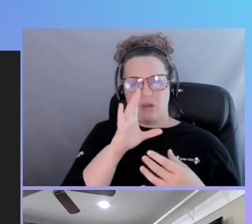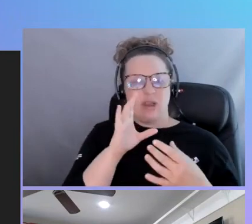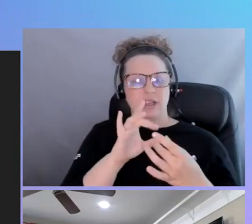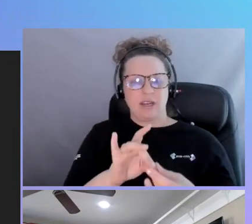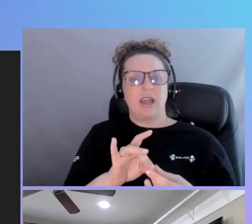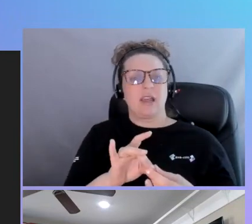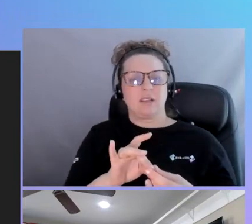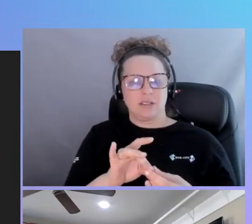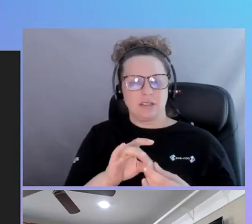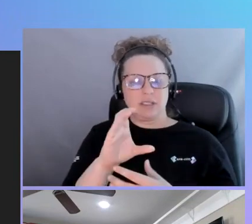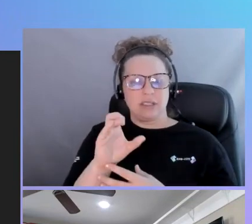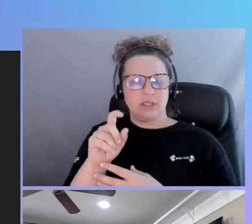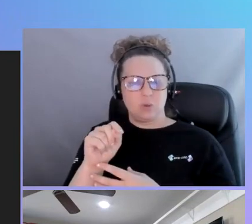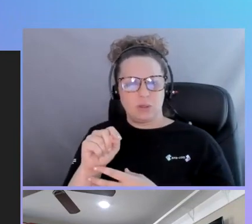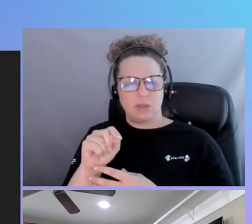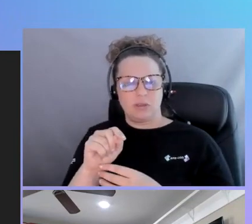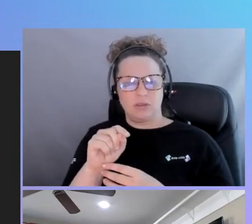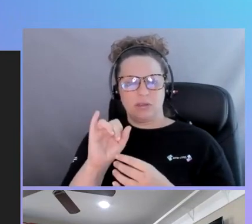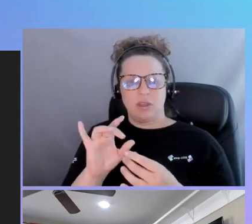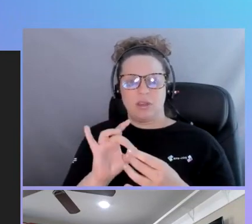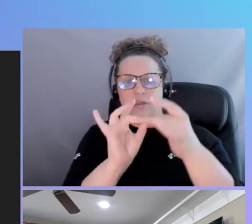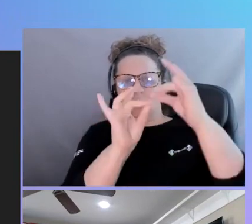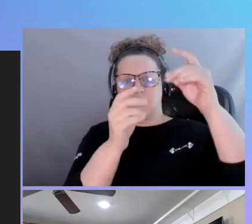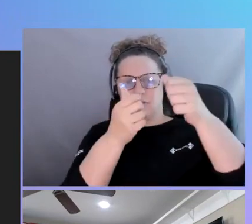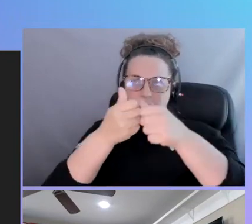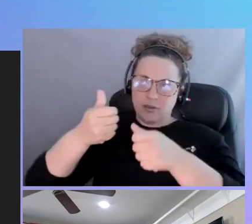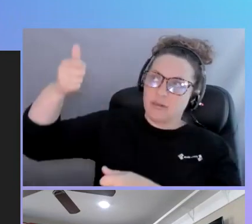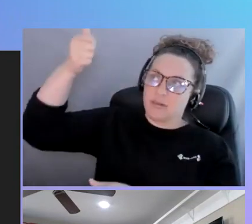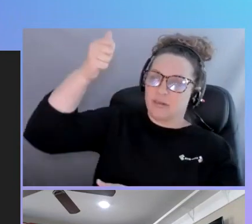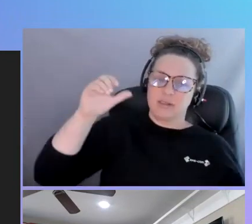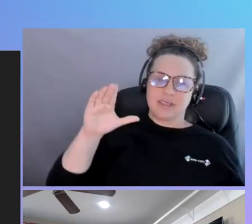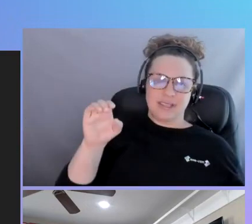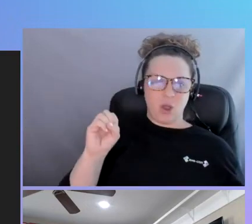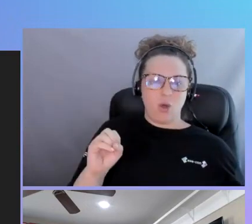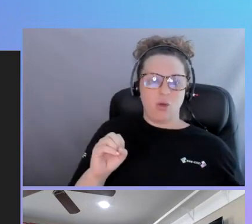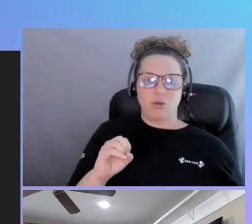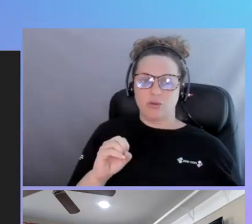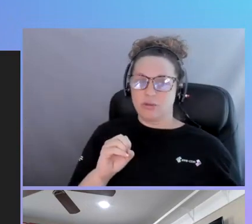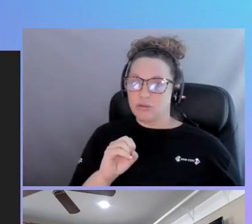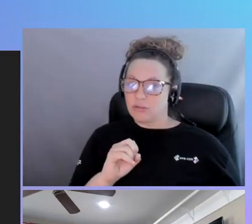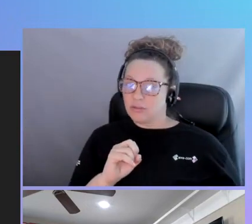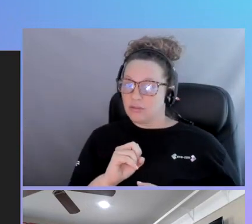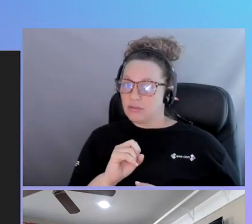Translation here's your first strategy. If you can get the